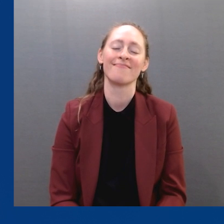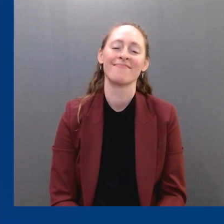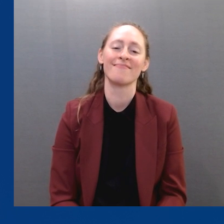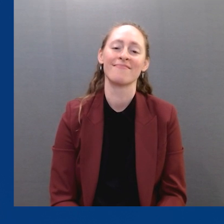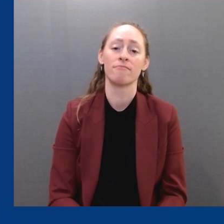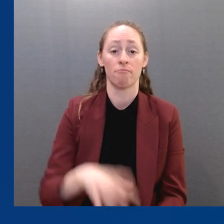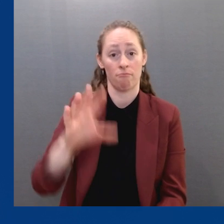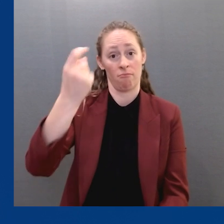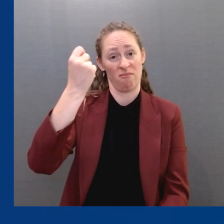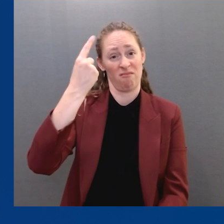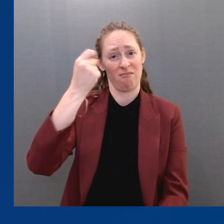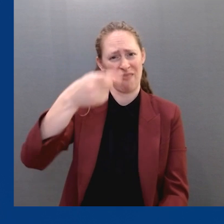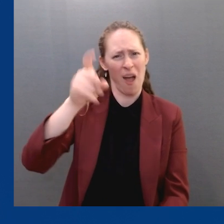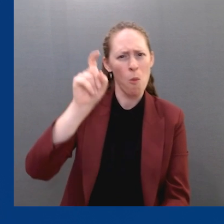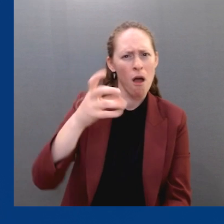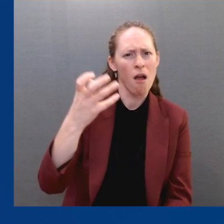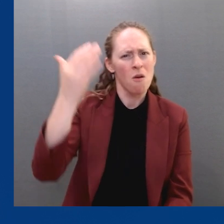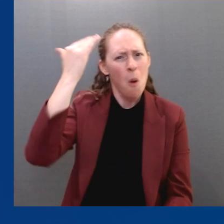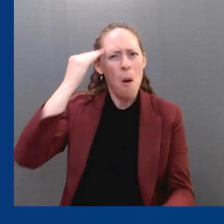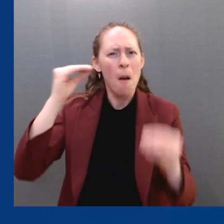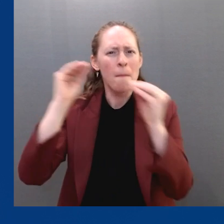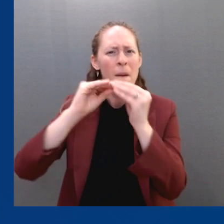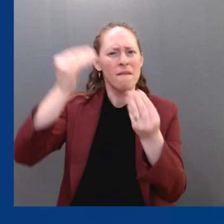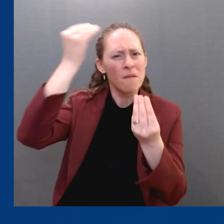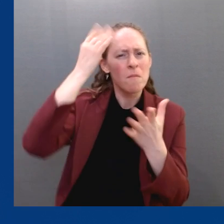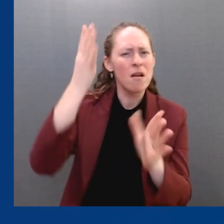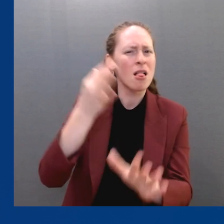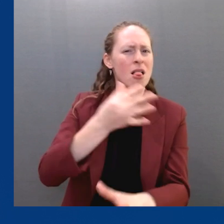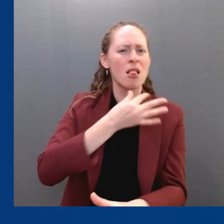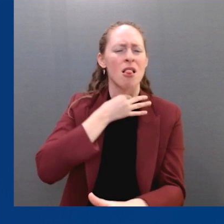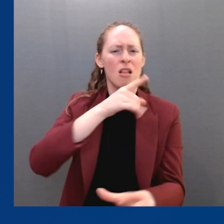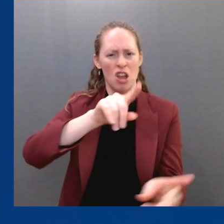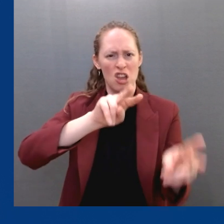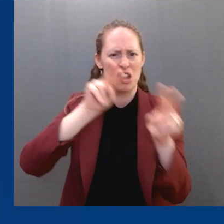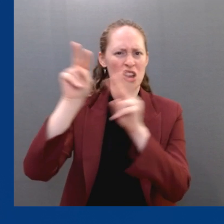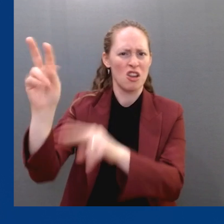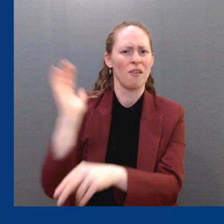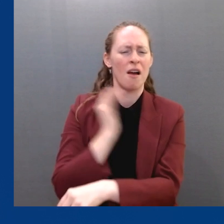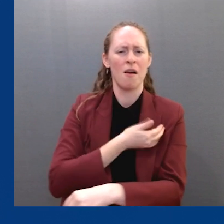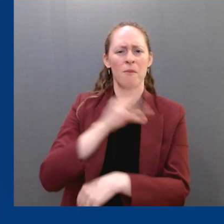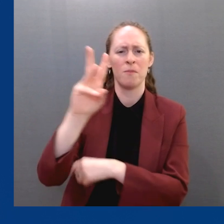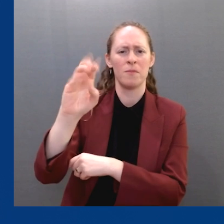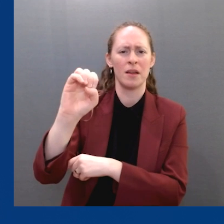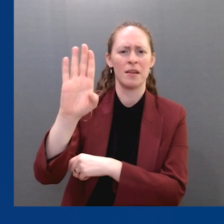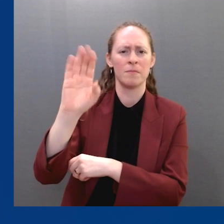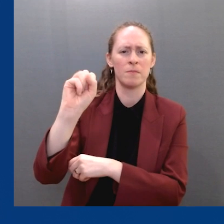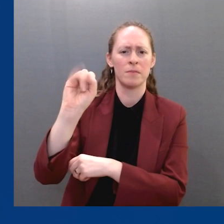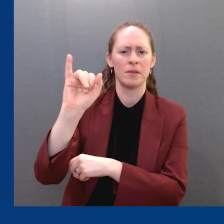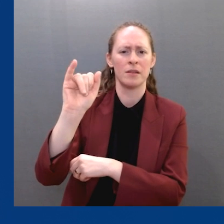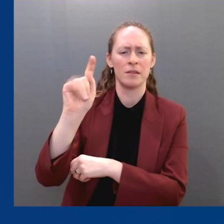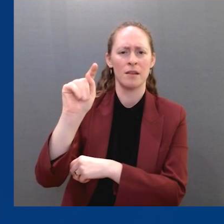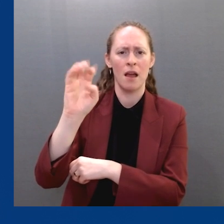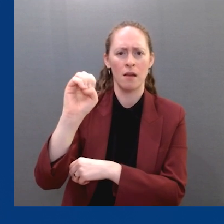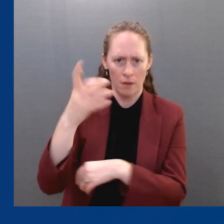We do not know yet about the clinical severity of BA-4 and BA-5 in comparison to our other Omicron sub variants.